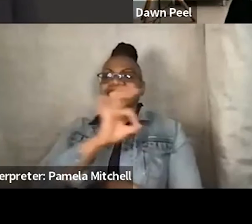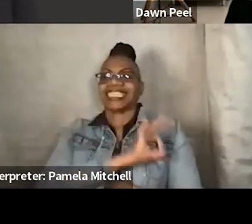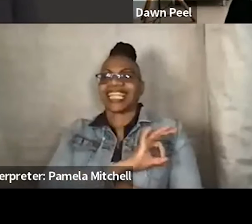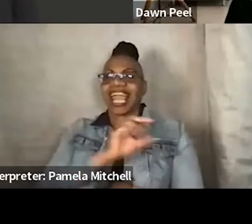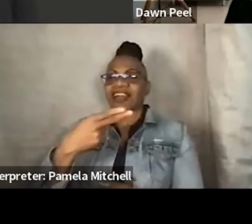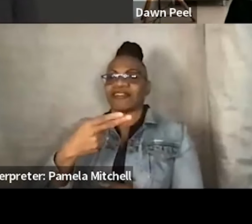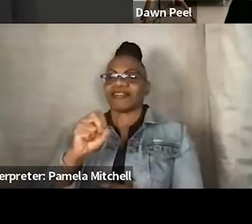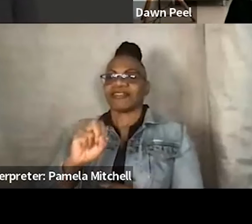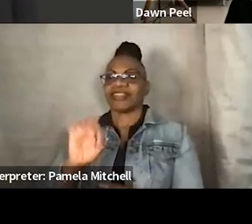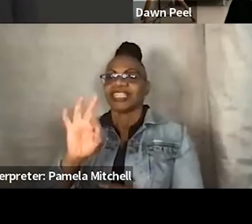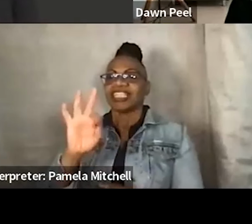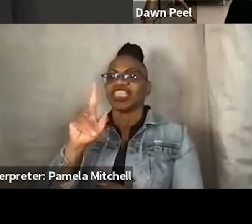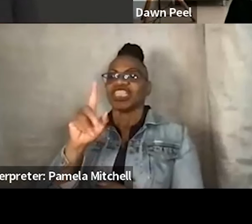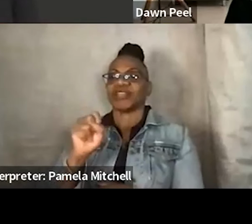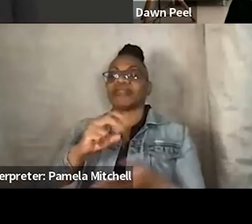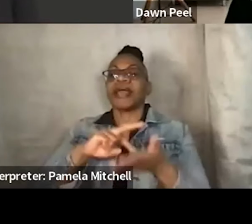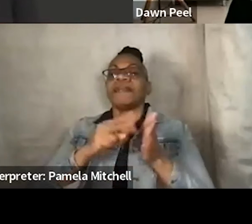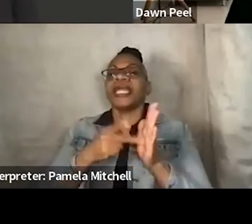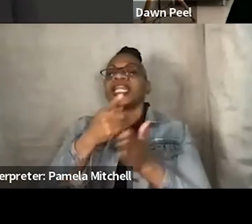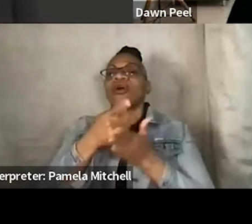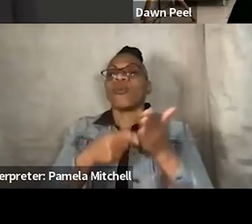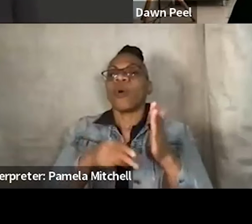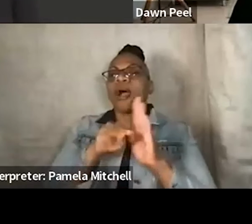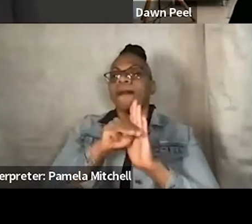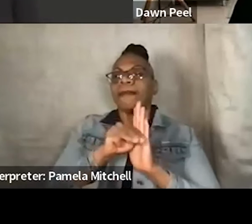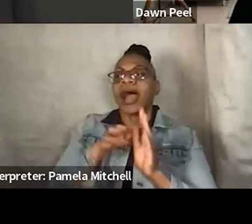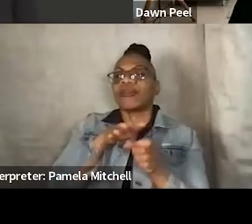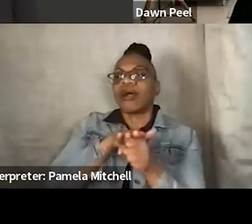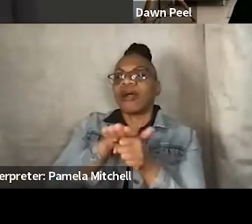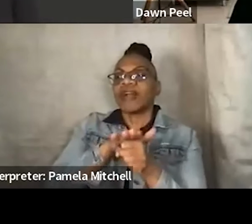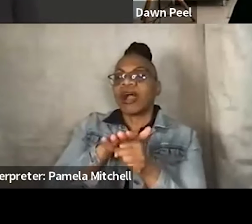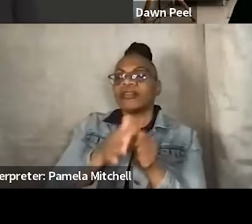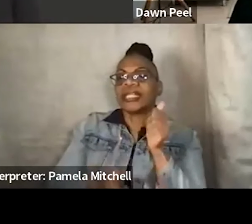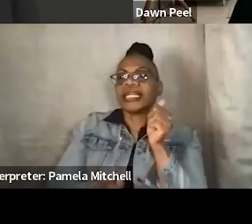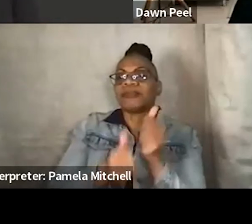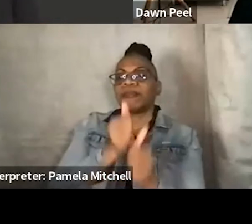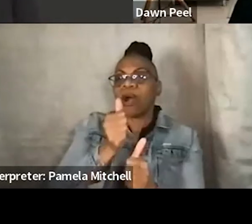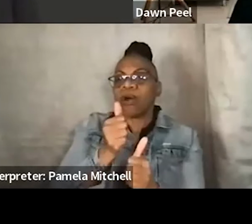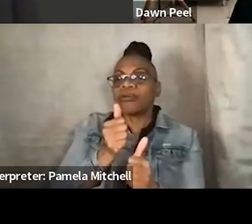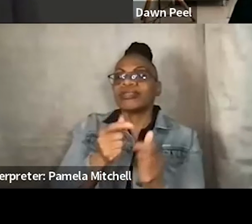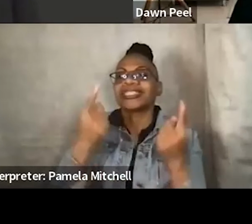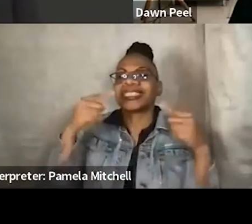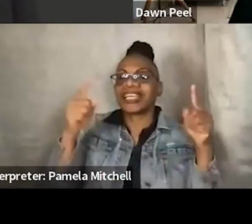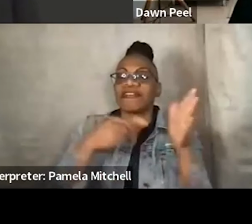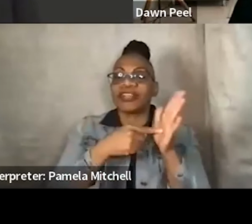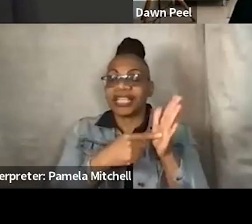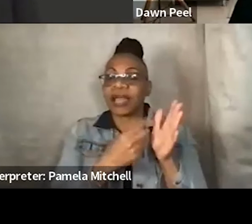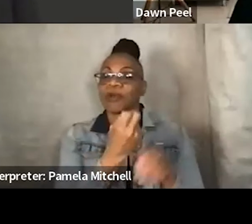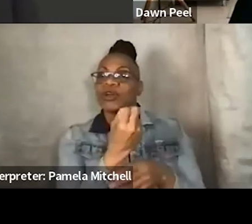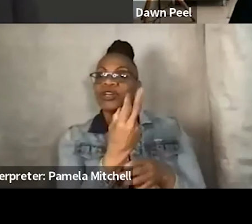"Meaning what model of coverage do you find most successful? "I've heard of 12-hour shifts, eight hours, 48 hours